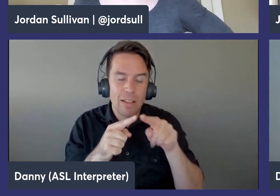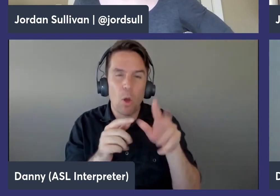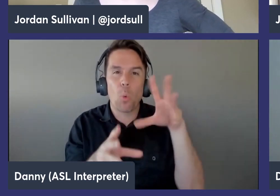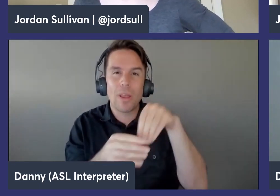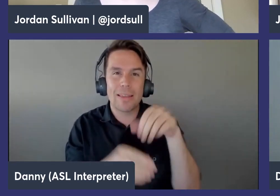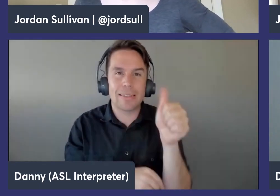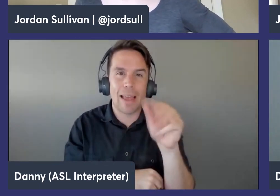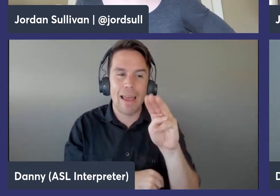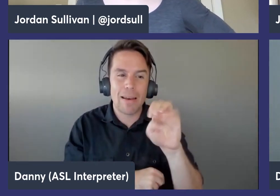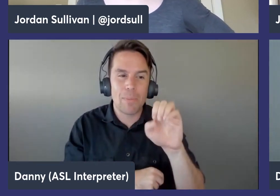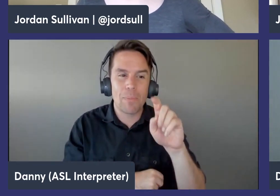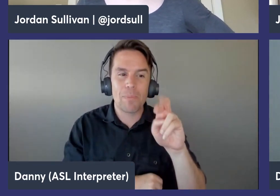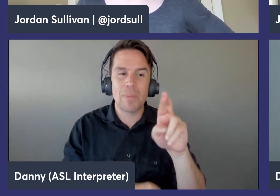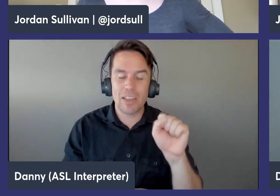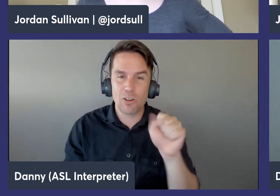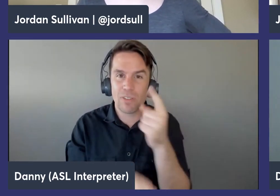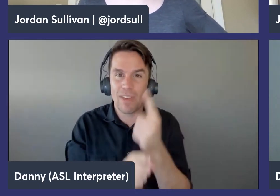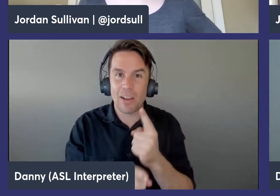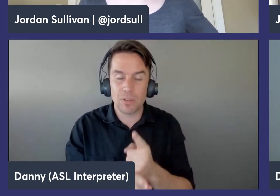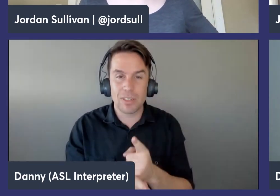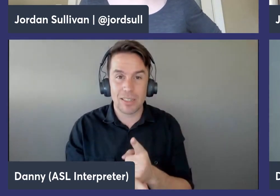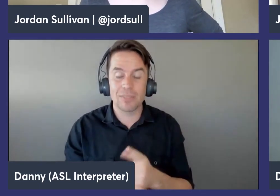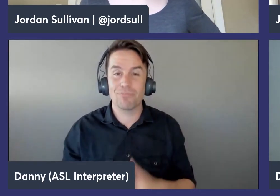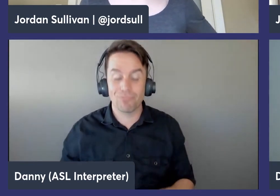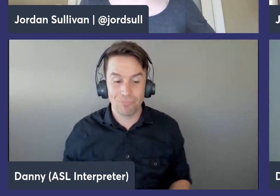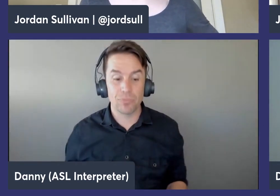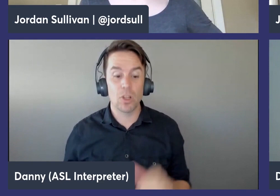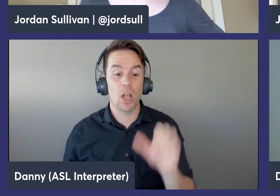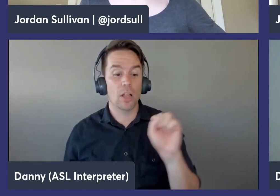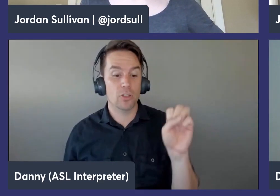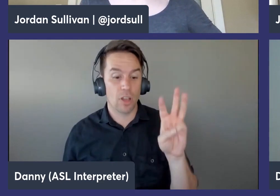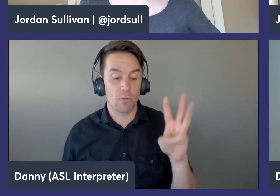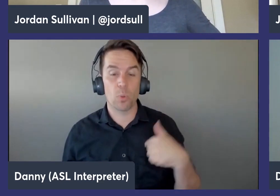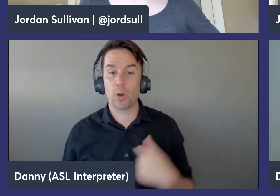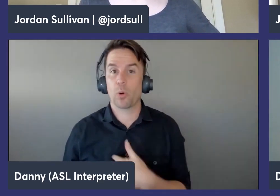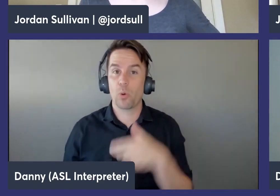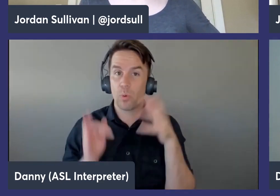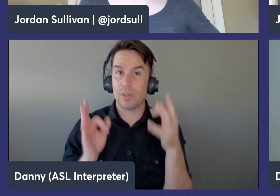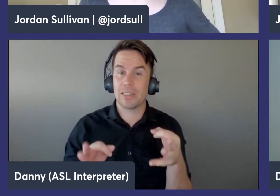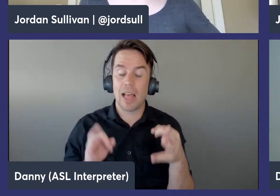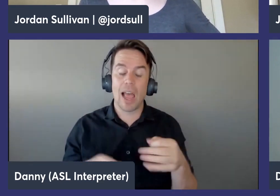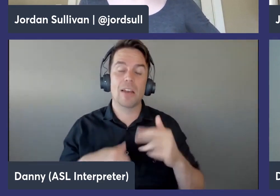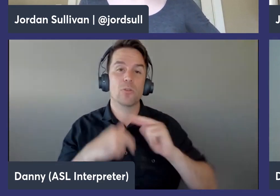On the software side, we decided to build our entire production stack in serverless.